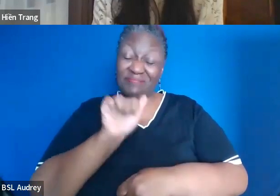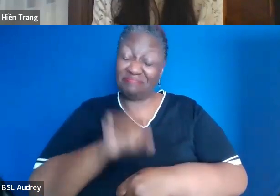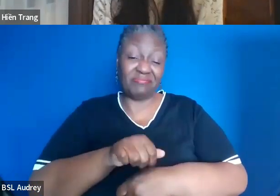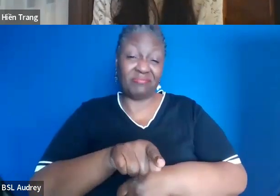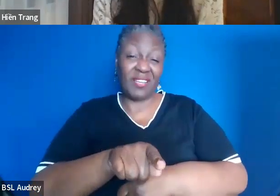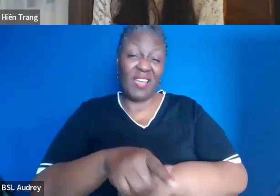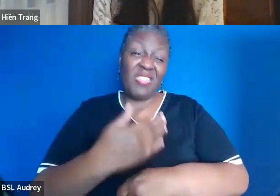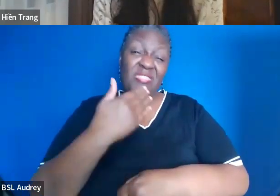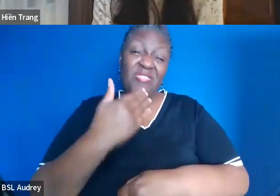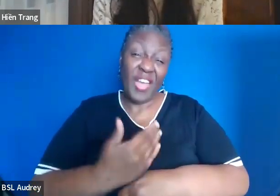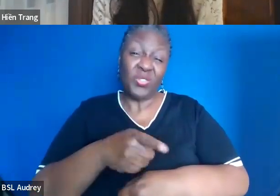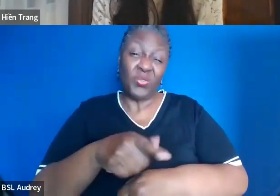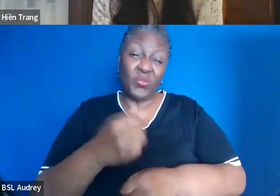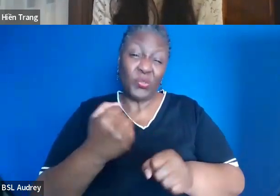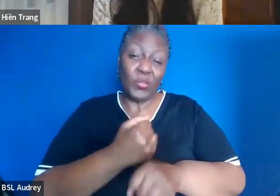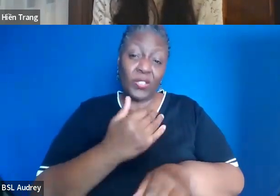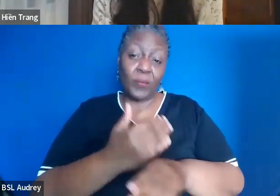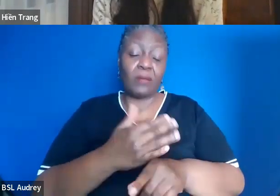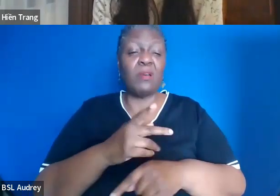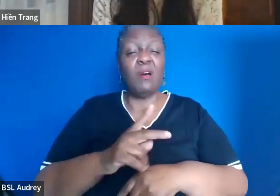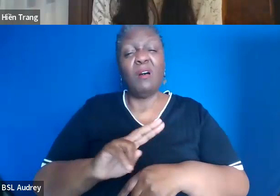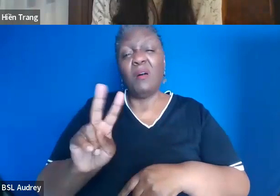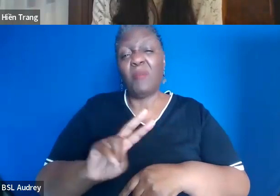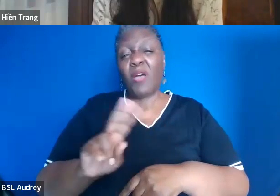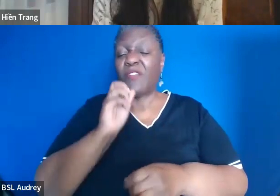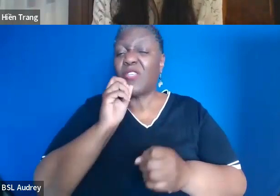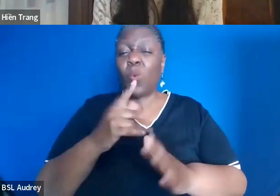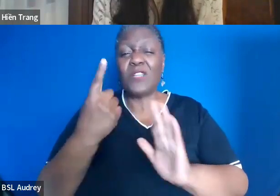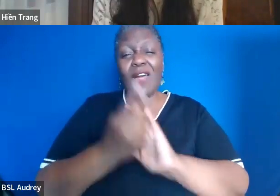thank you for doing it um Kate writes thank you so much for this wonderful hour beautiful words